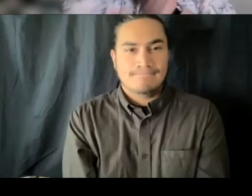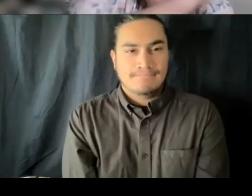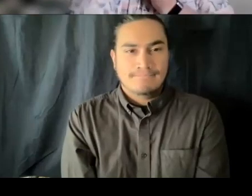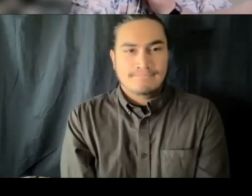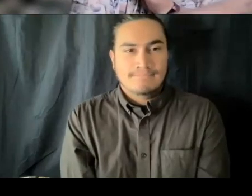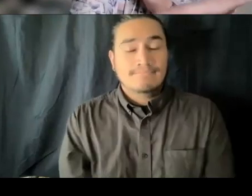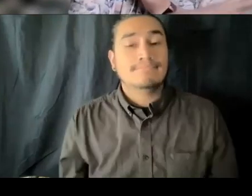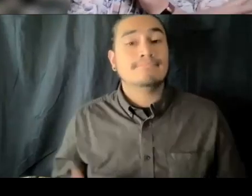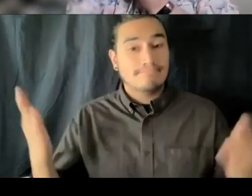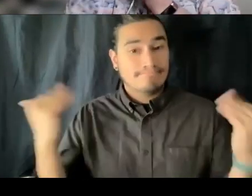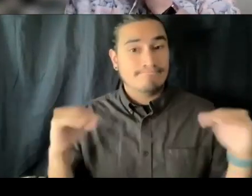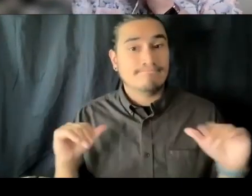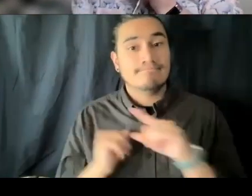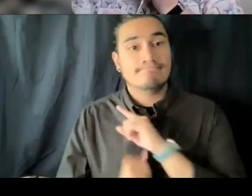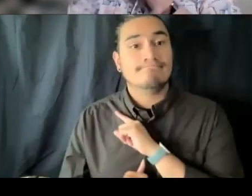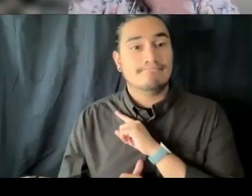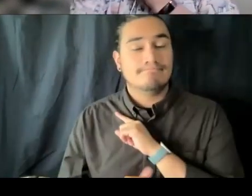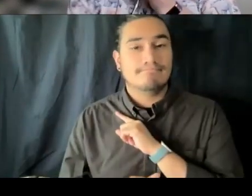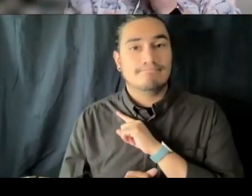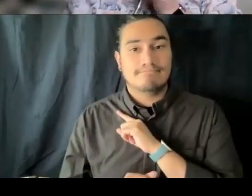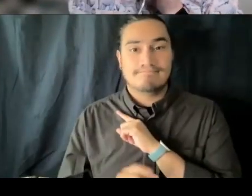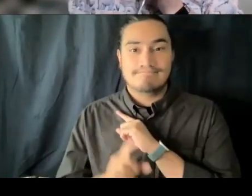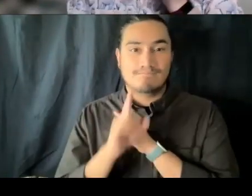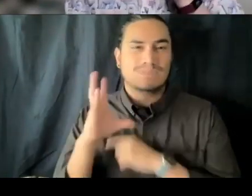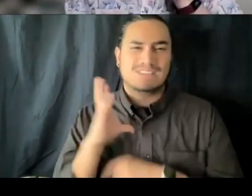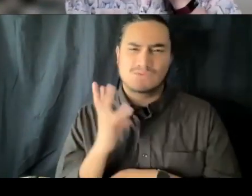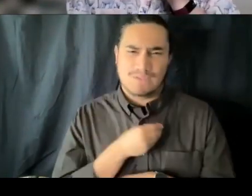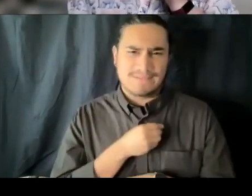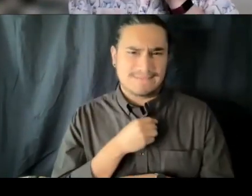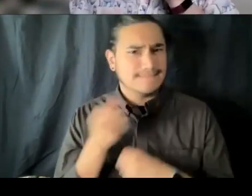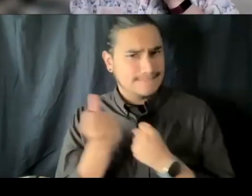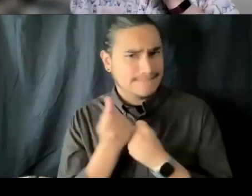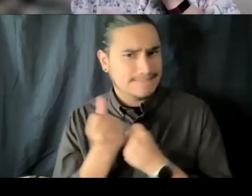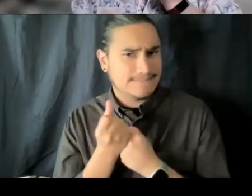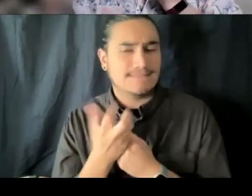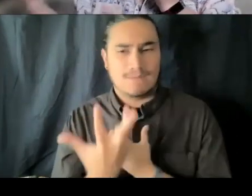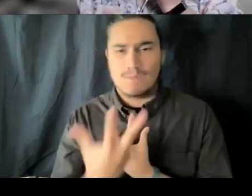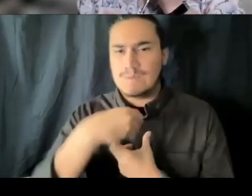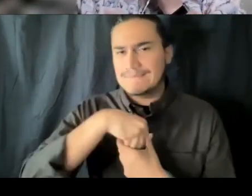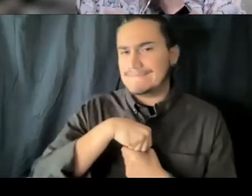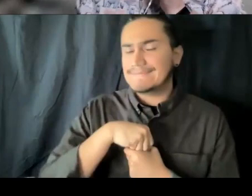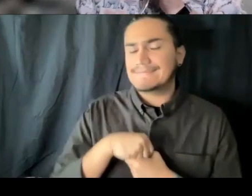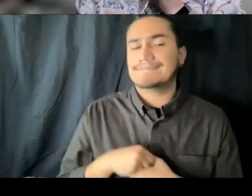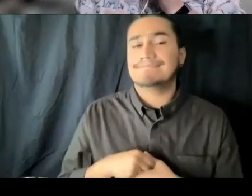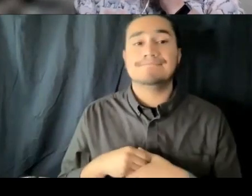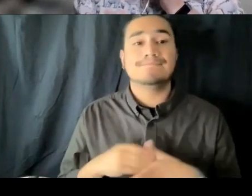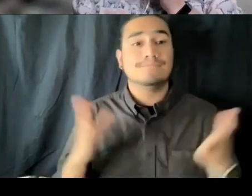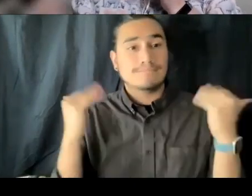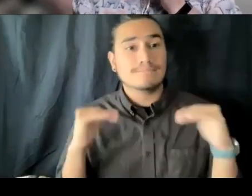And they're very transforming and inclusive too. Moving beyond change efforts,